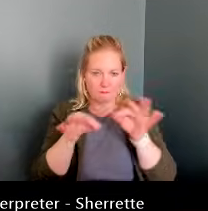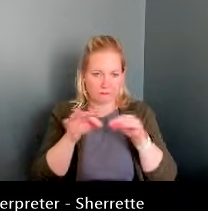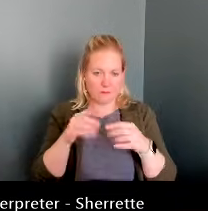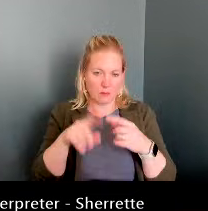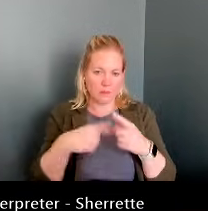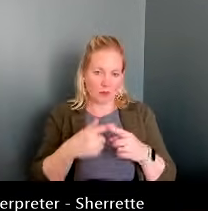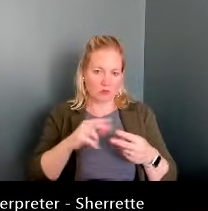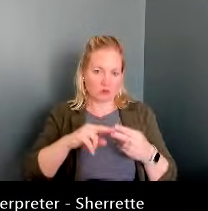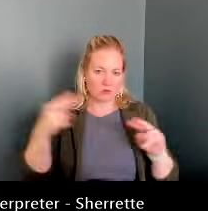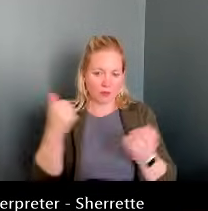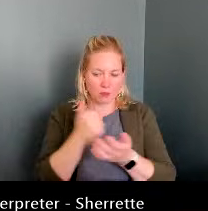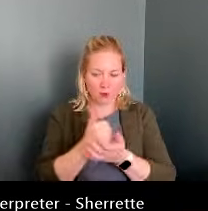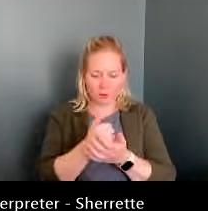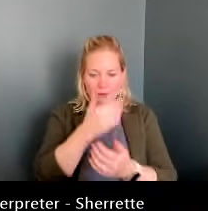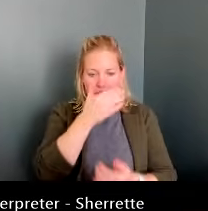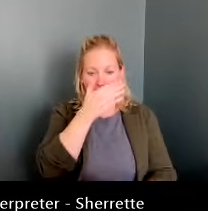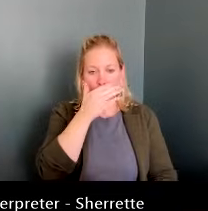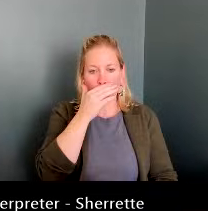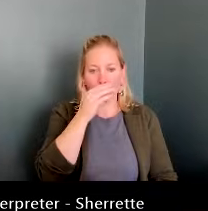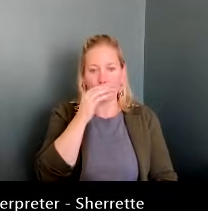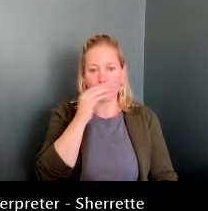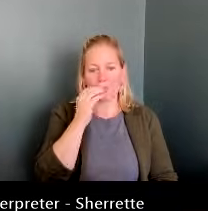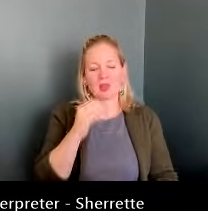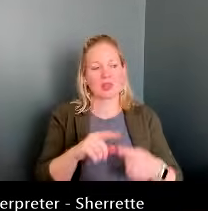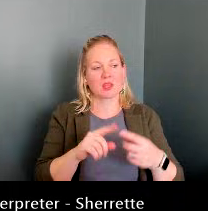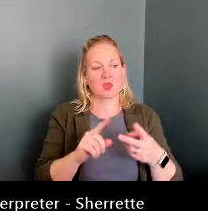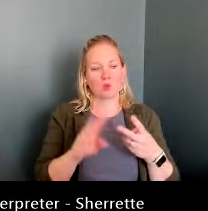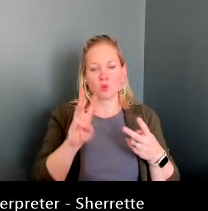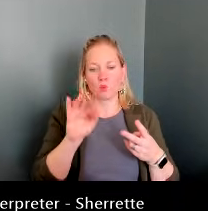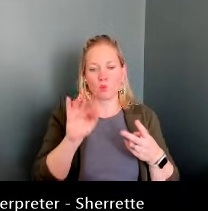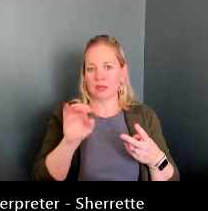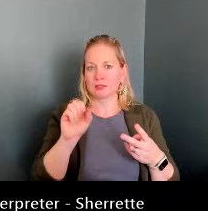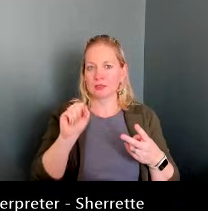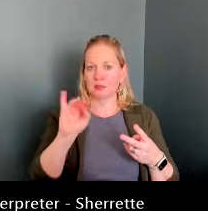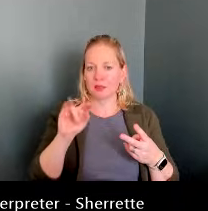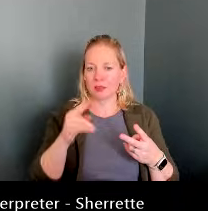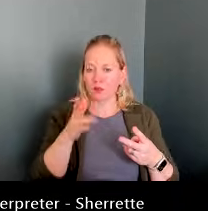Dr. Wally Smith, who's going to talk on responsibilities for the ethical conduct